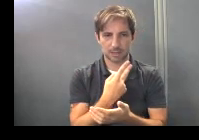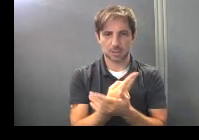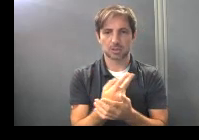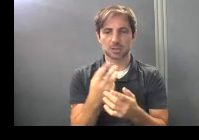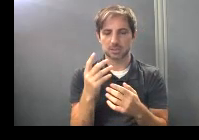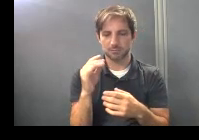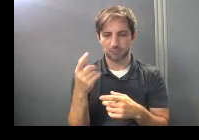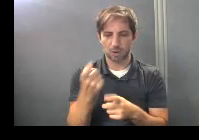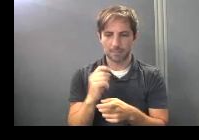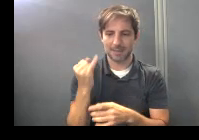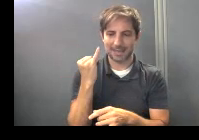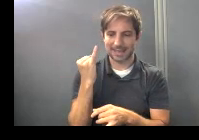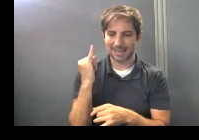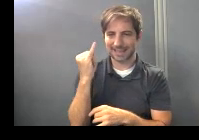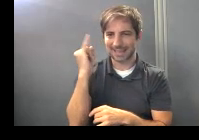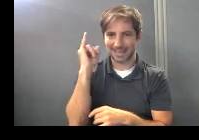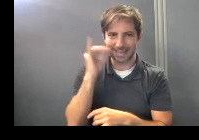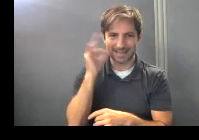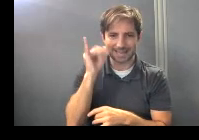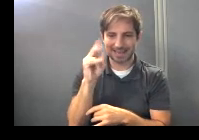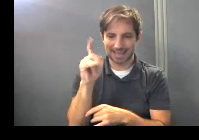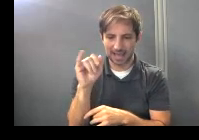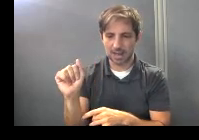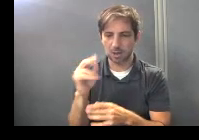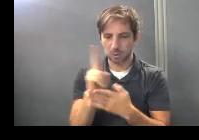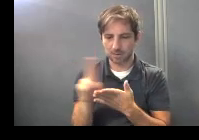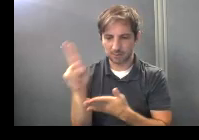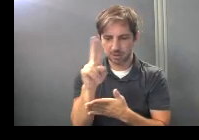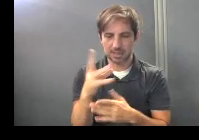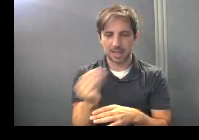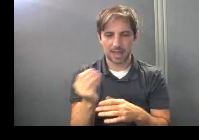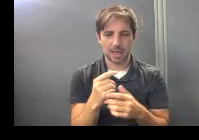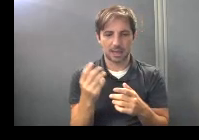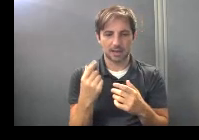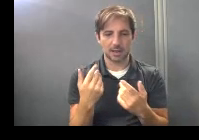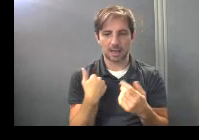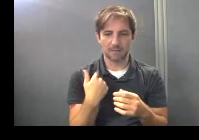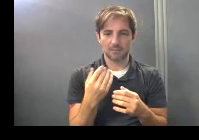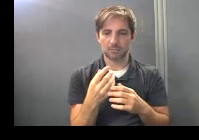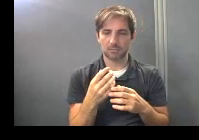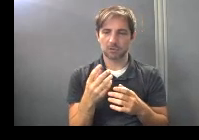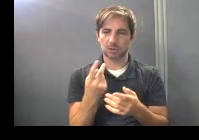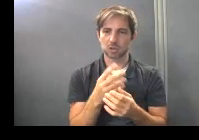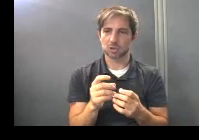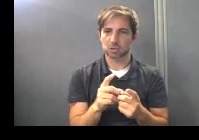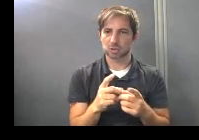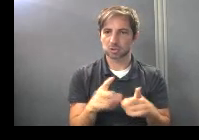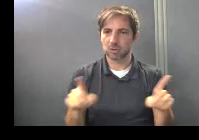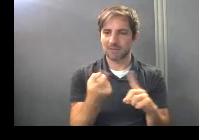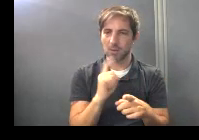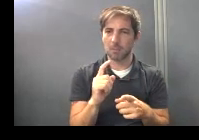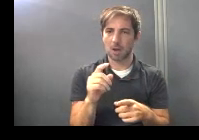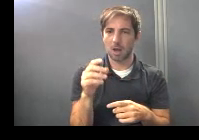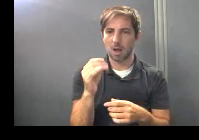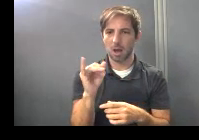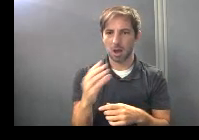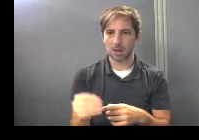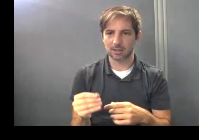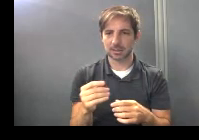A DOCTORATE FROM OKLAHOMA. SHE IS A TALENTED VOCALIST AND MUSICIAN PART